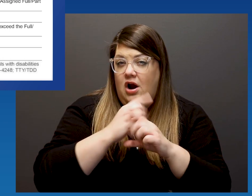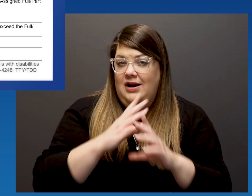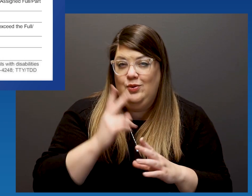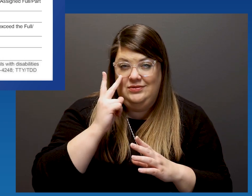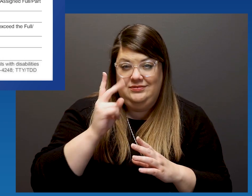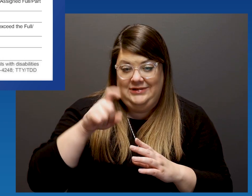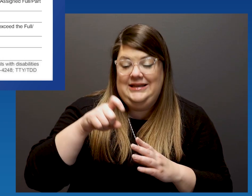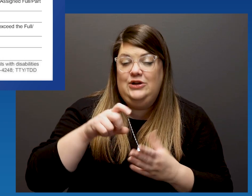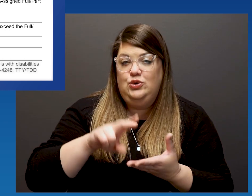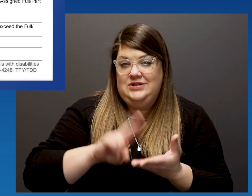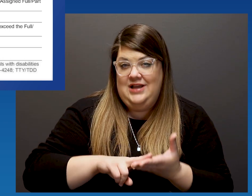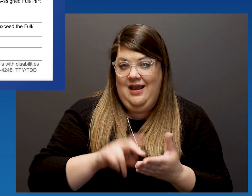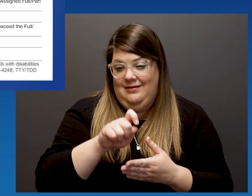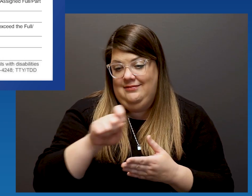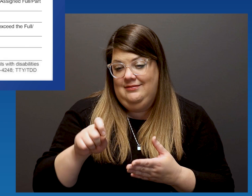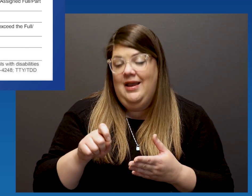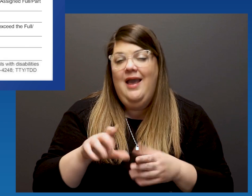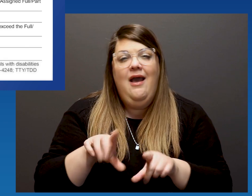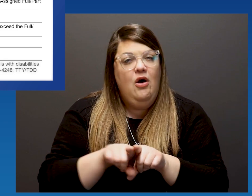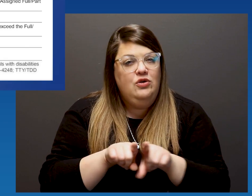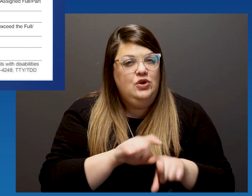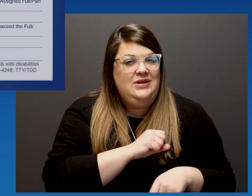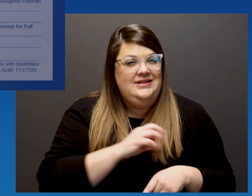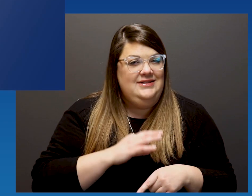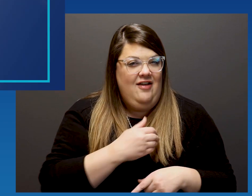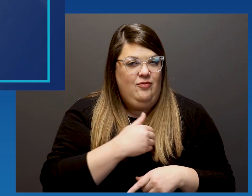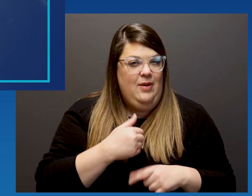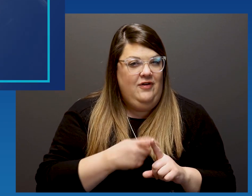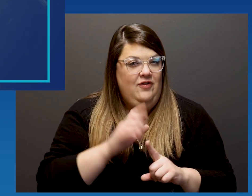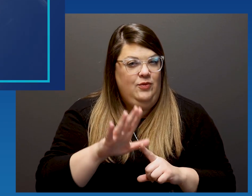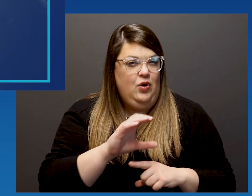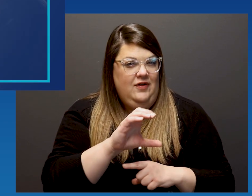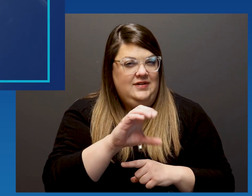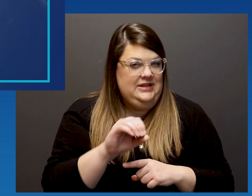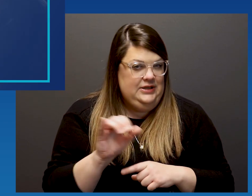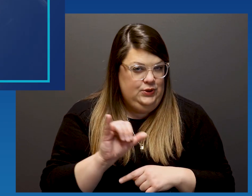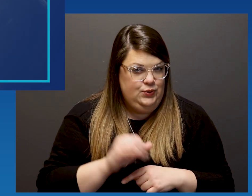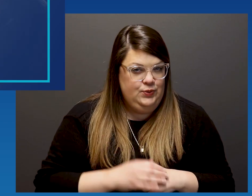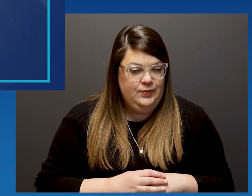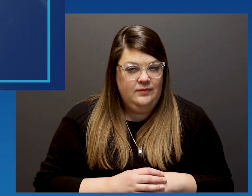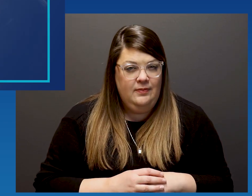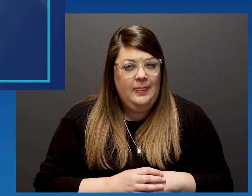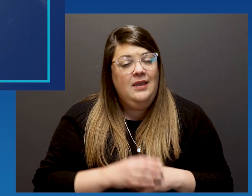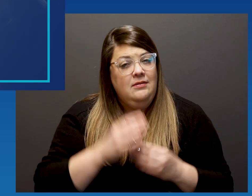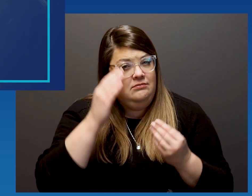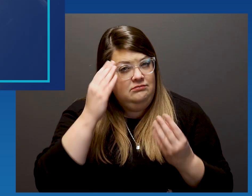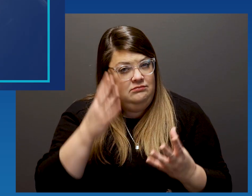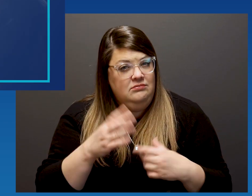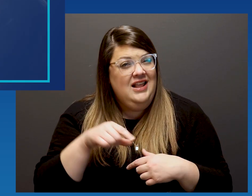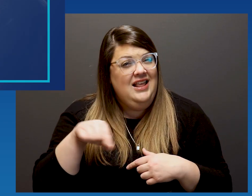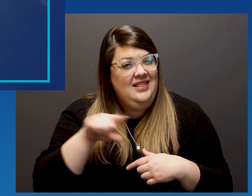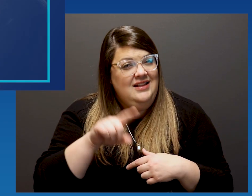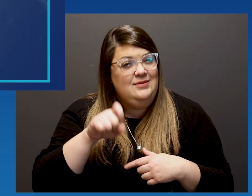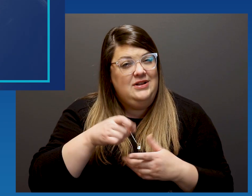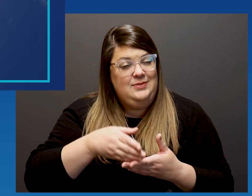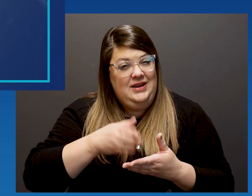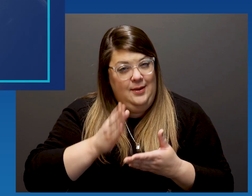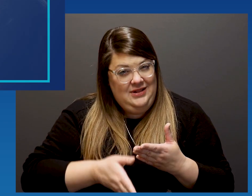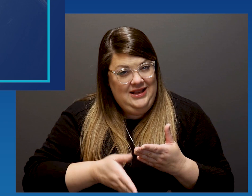and so will a staff member from your facility. Please note that this Childcare Charges Form must be completed on or prior to,